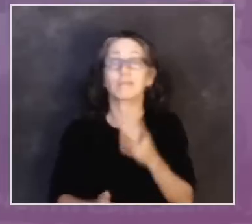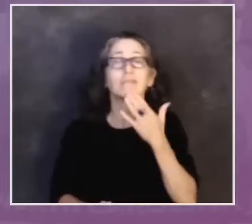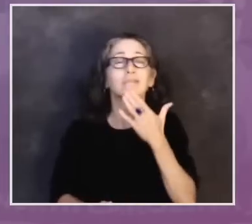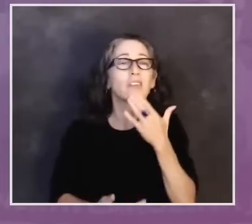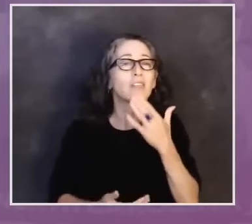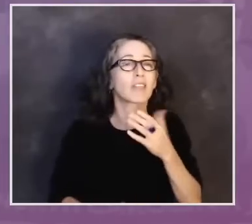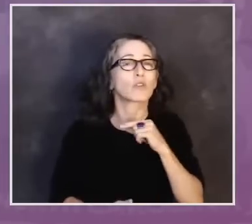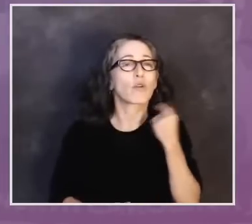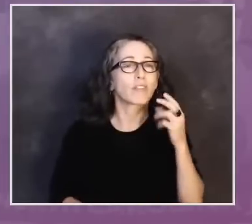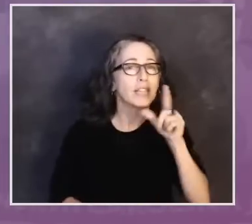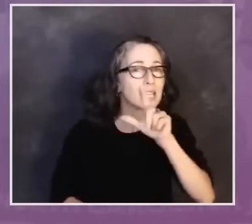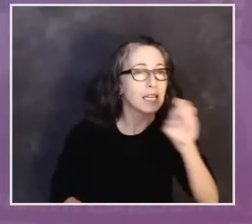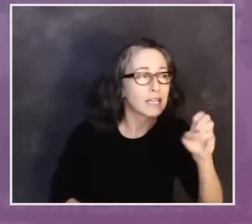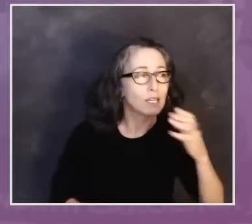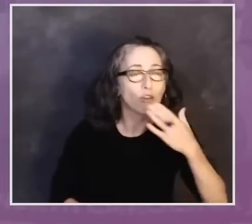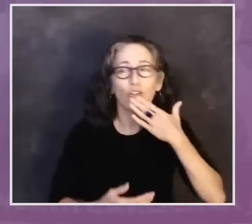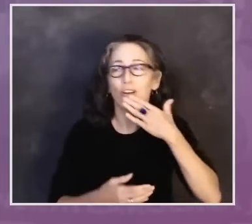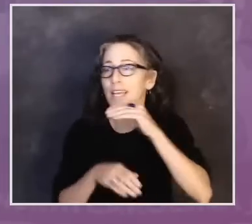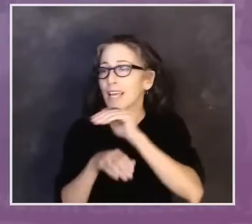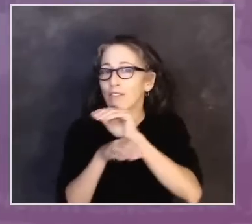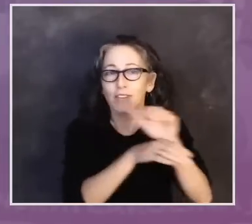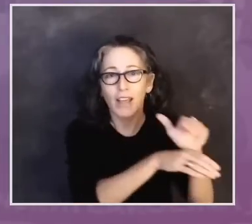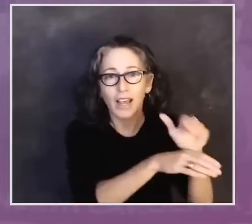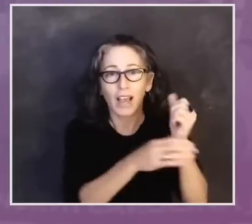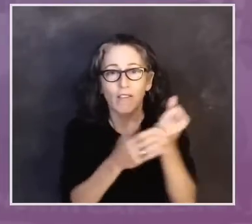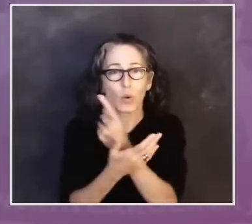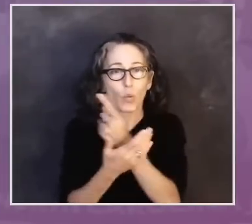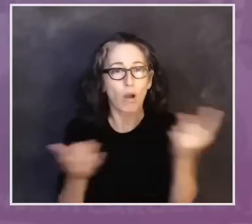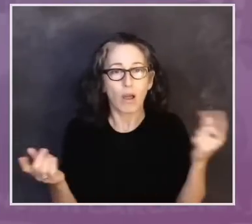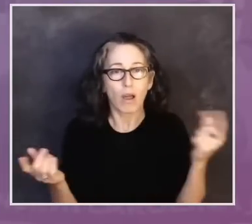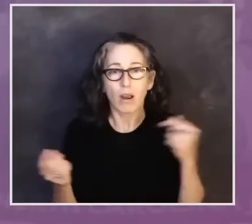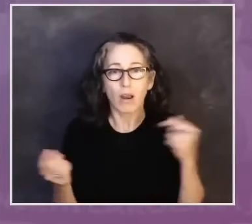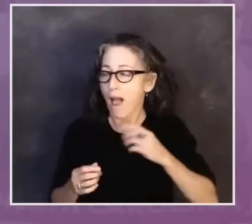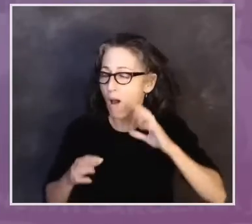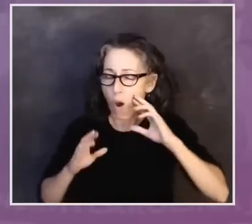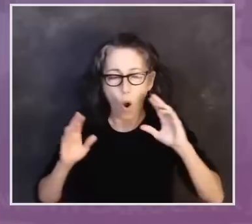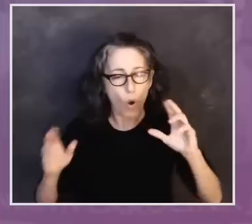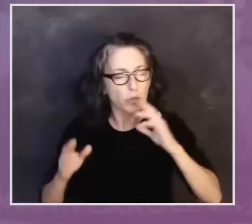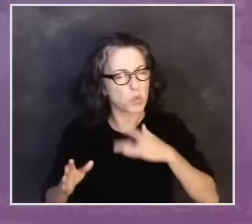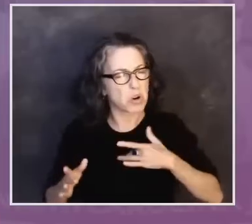CONGRESSWOMAN ADAMS NOW. THANK YOU, REVEREND LEE.